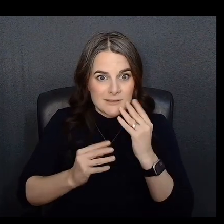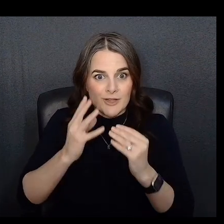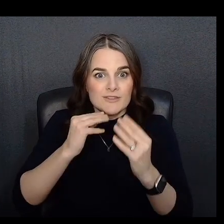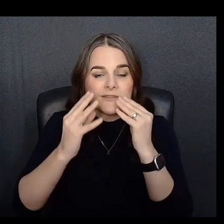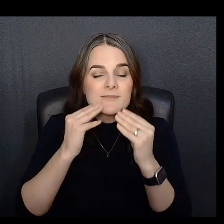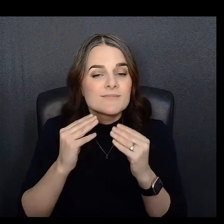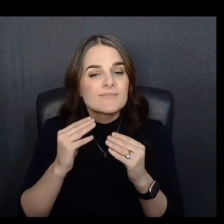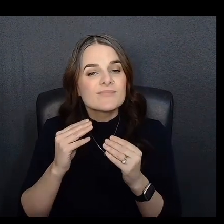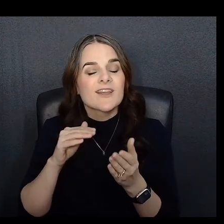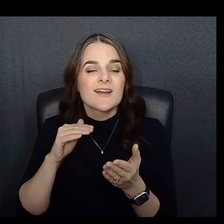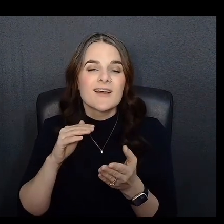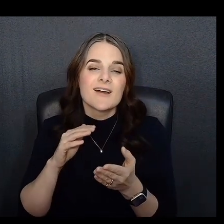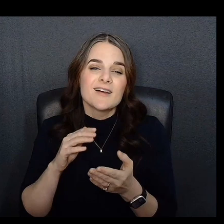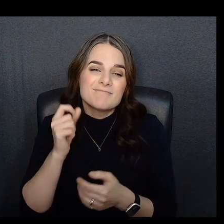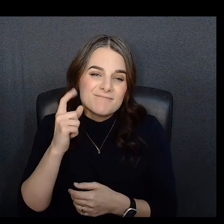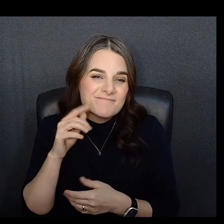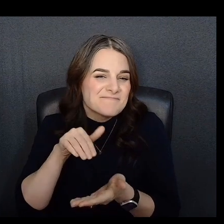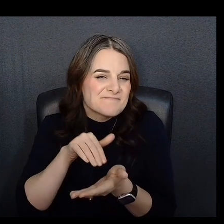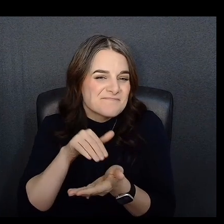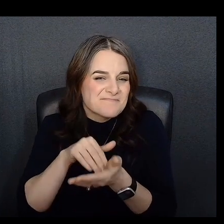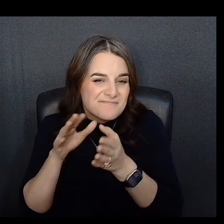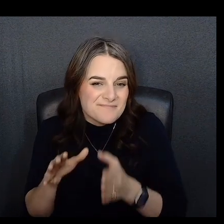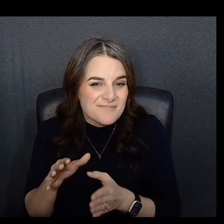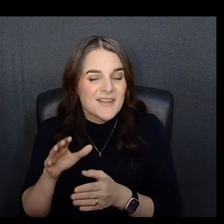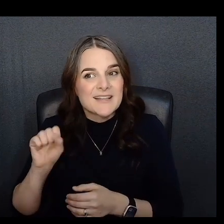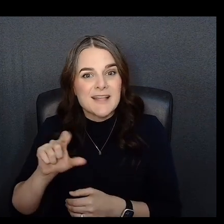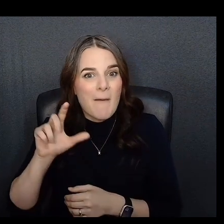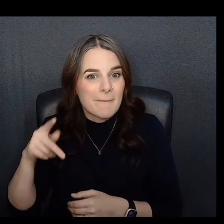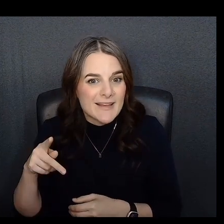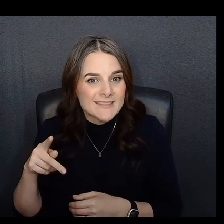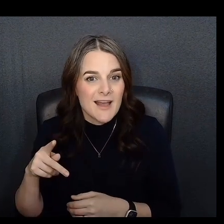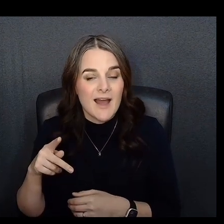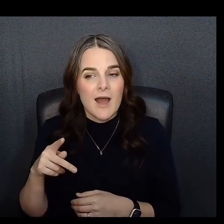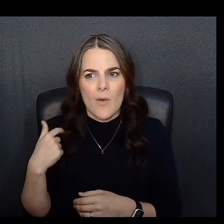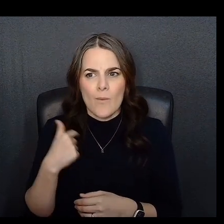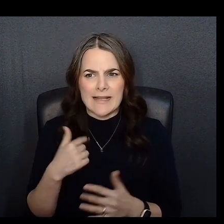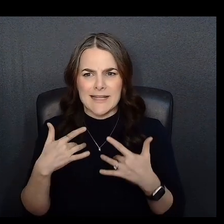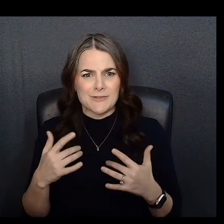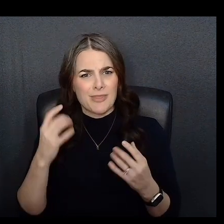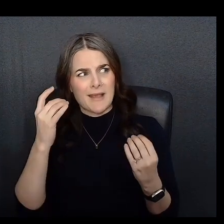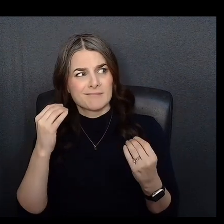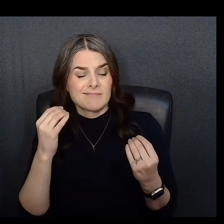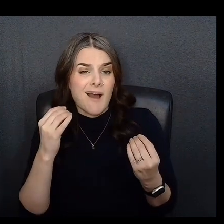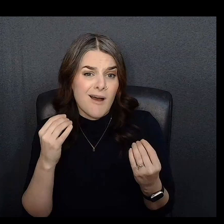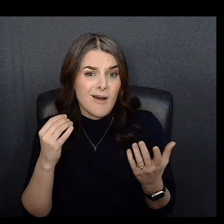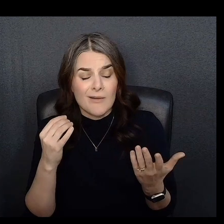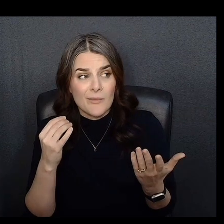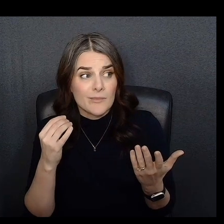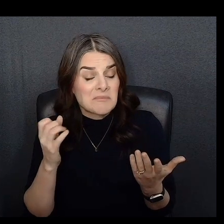this isn't really something that we often think of as, oh yes, we talk about this and do, but you can have these conversations